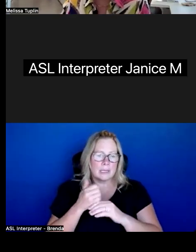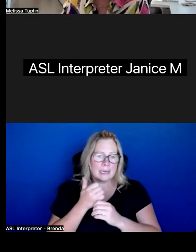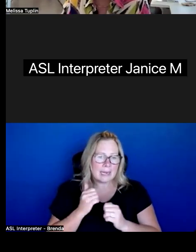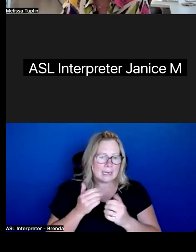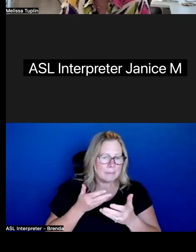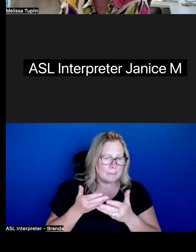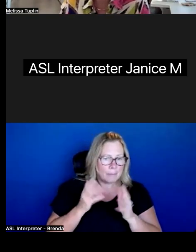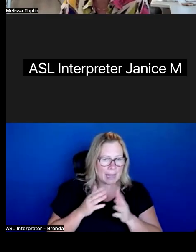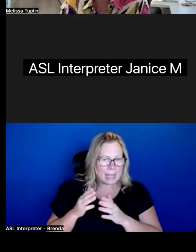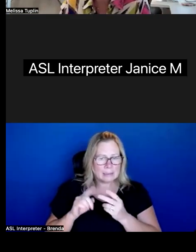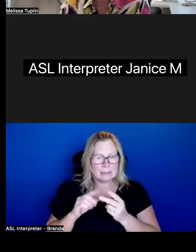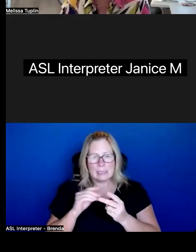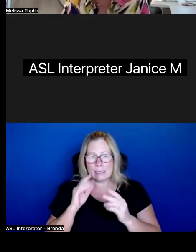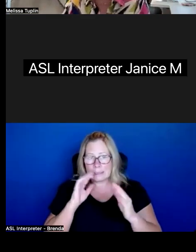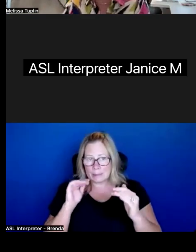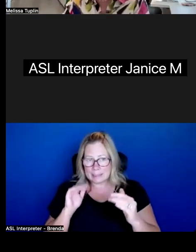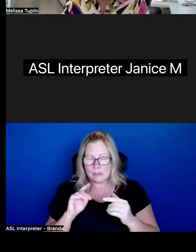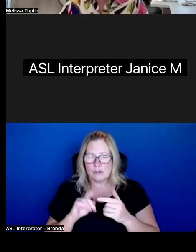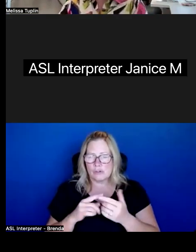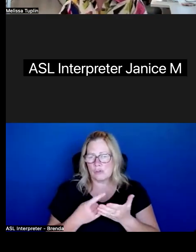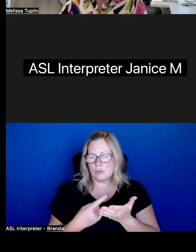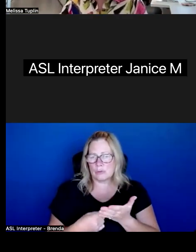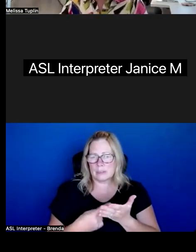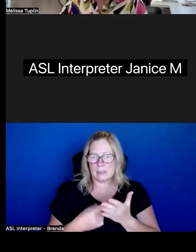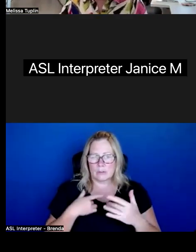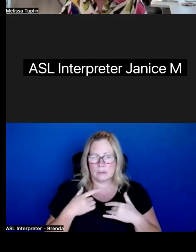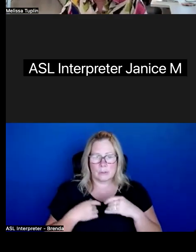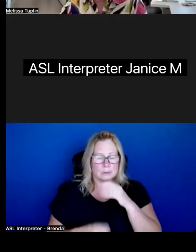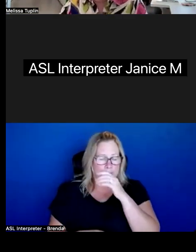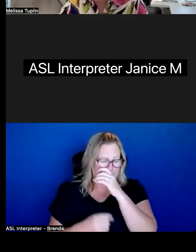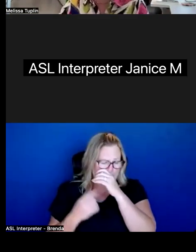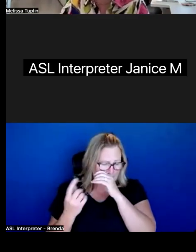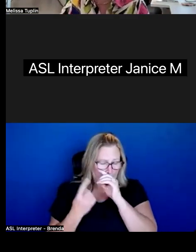And of course, as always, in addition to the Fair Notice Policy and the conditions laid